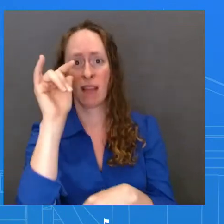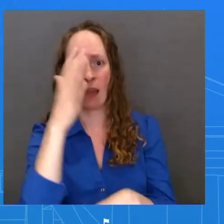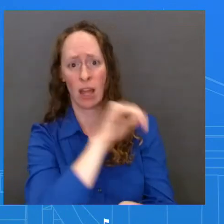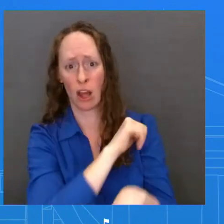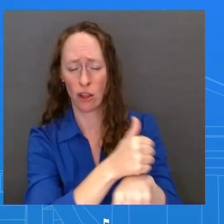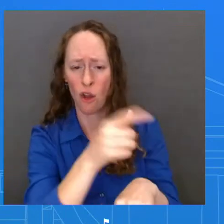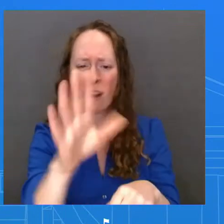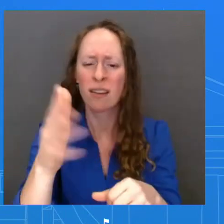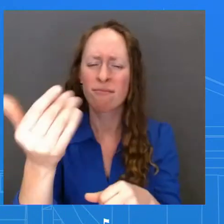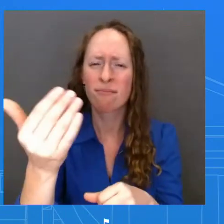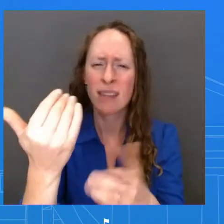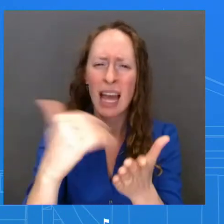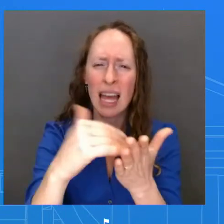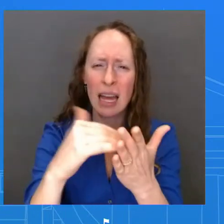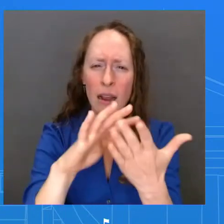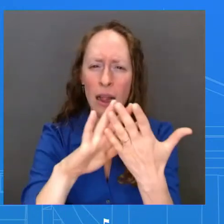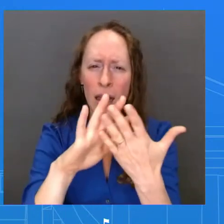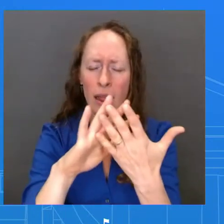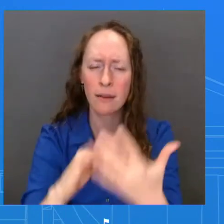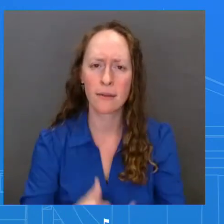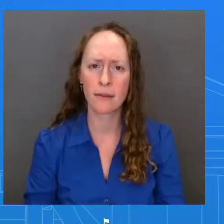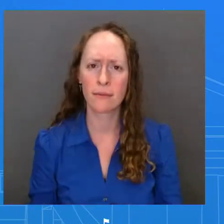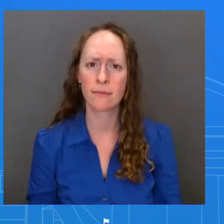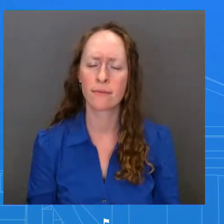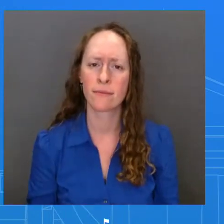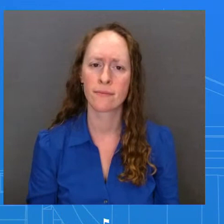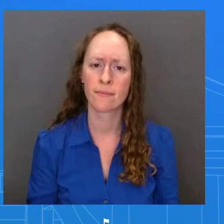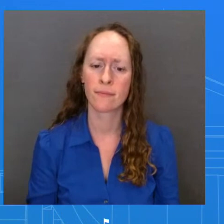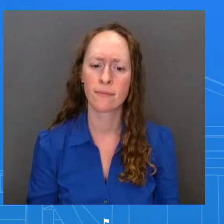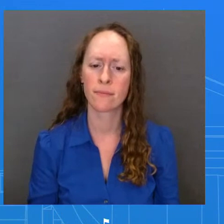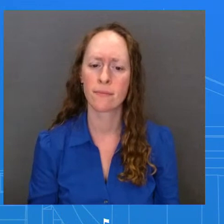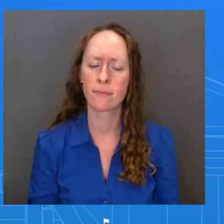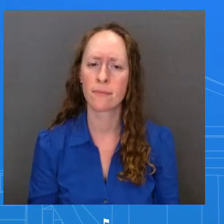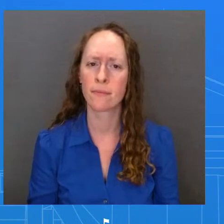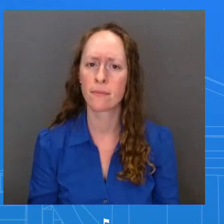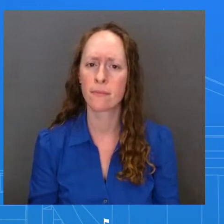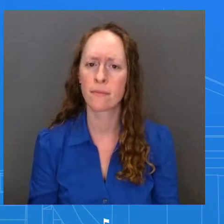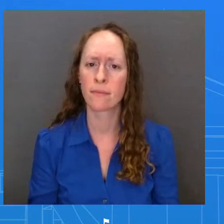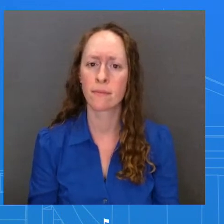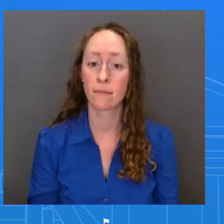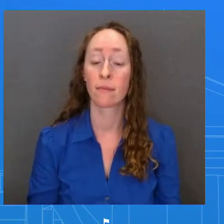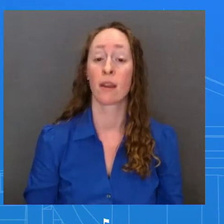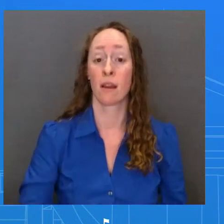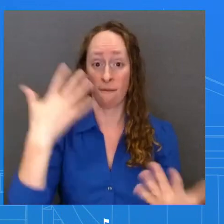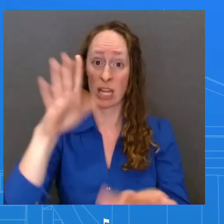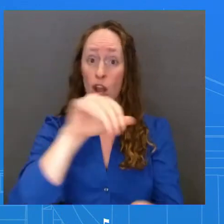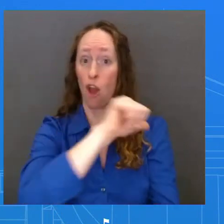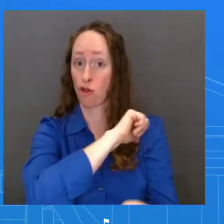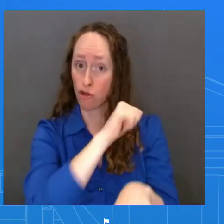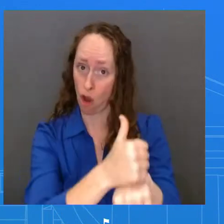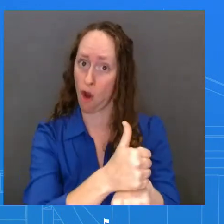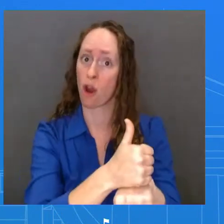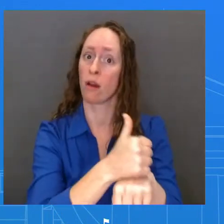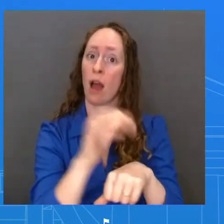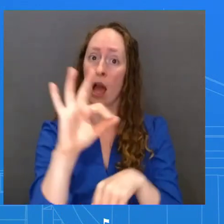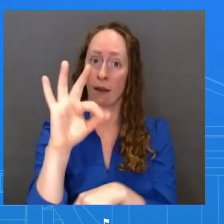if the U.S. has authorized a transfer of the F-16 syllabus material to the European partners?